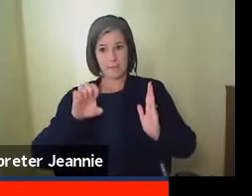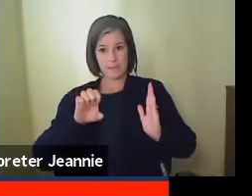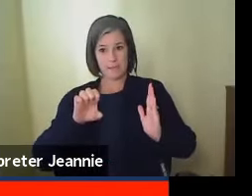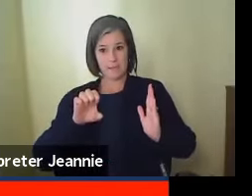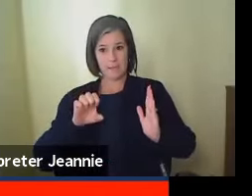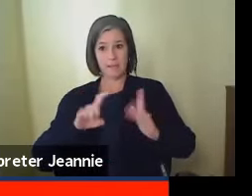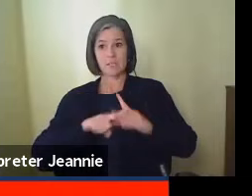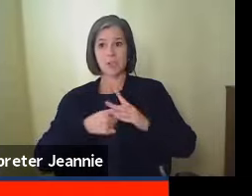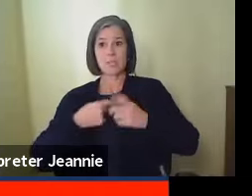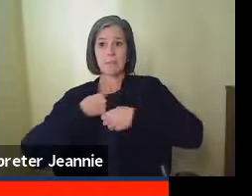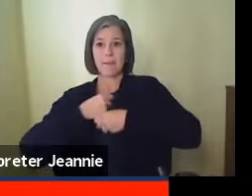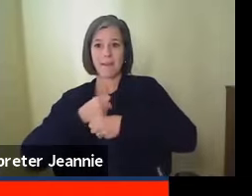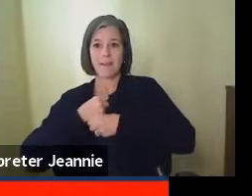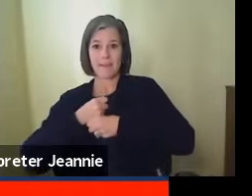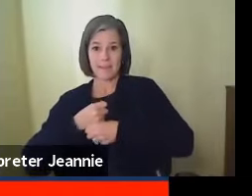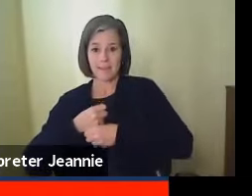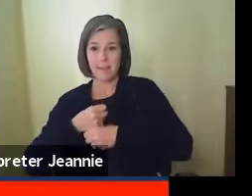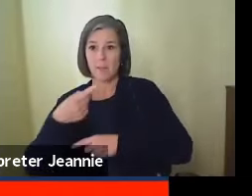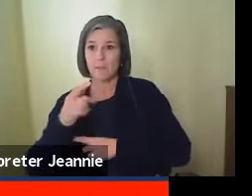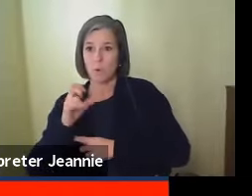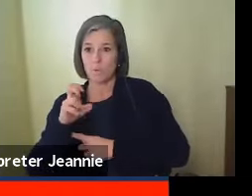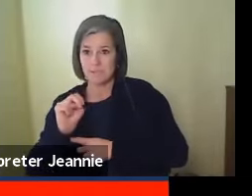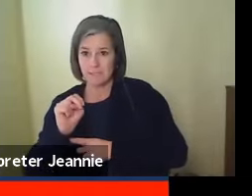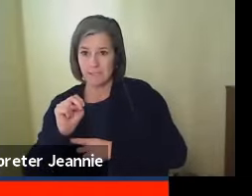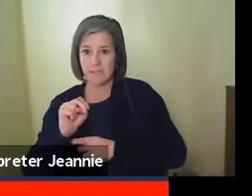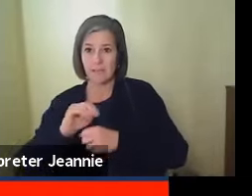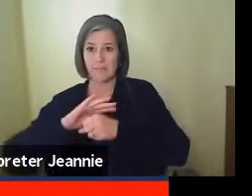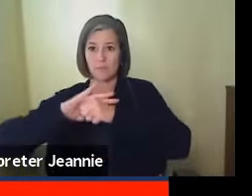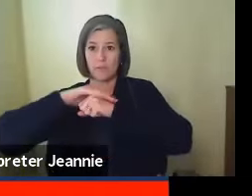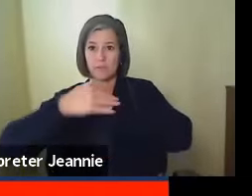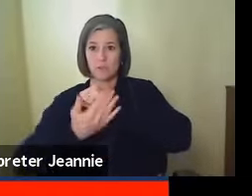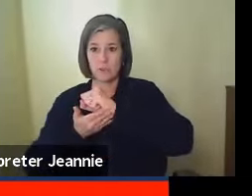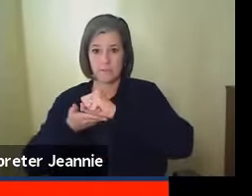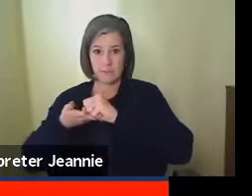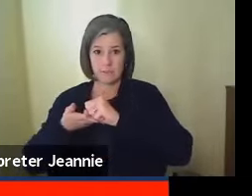protein that's on the surface of the virus -- go ahead and click again.